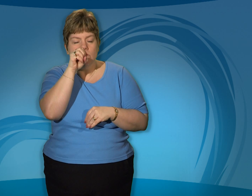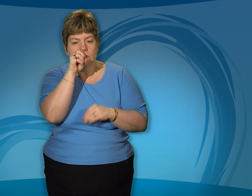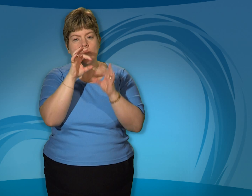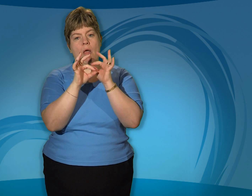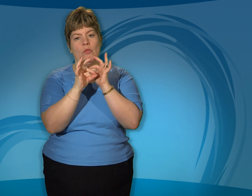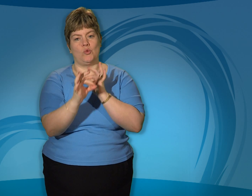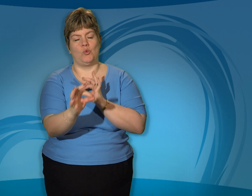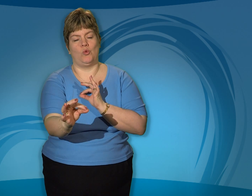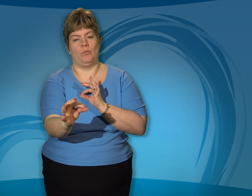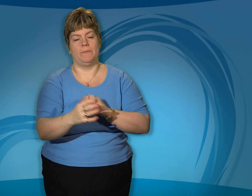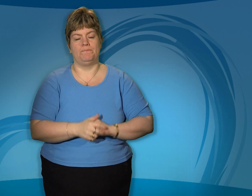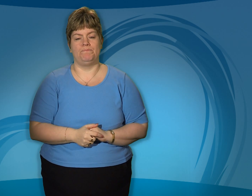being bitten.